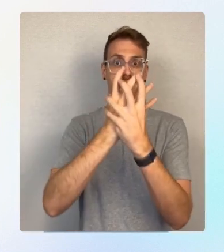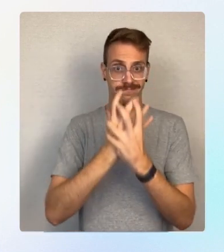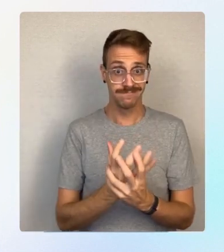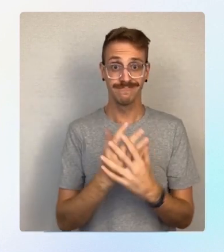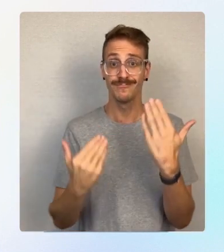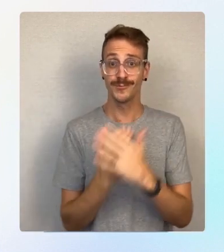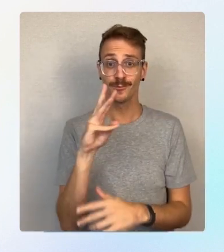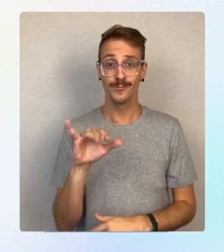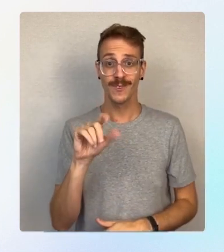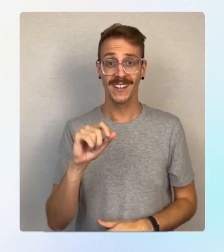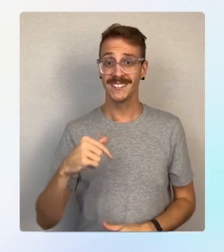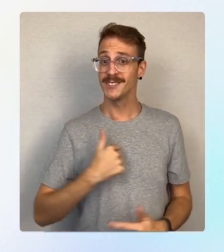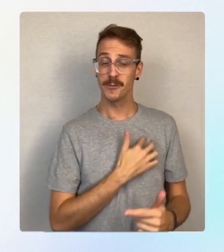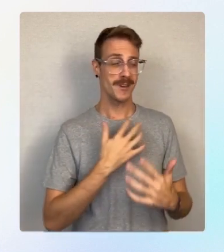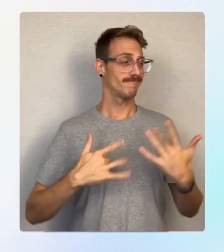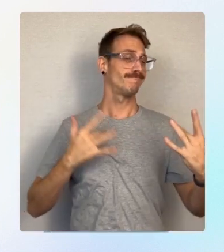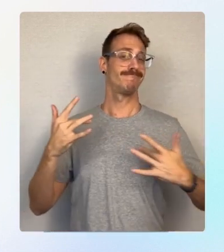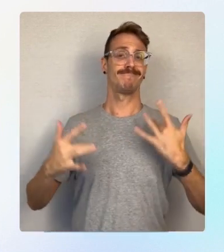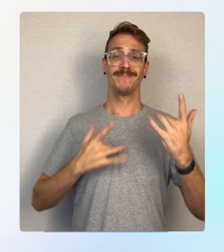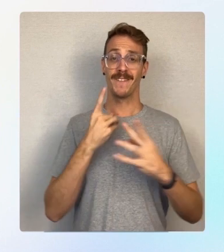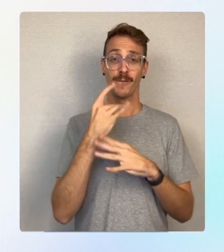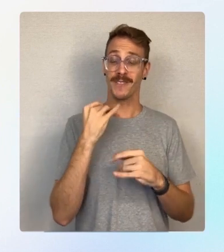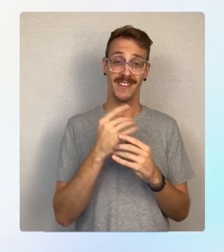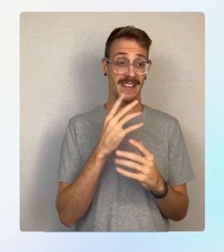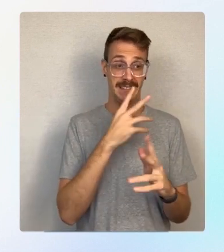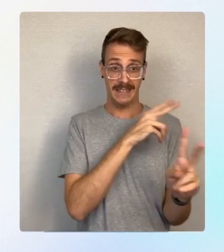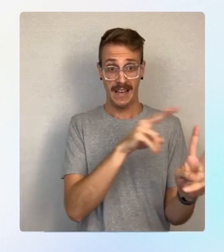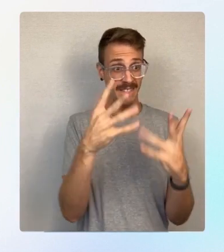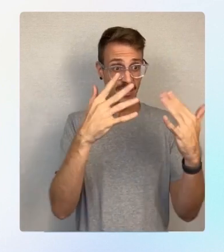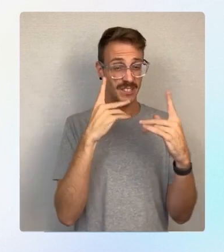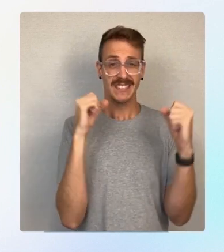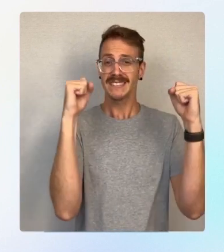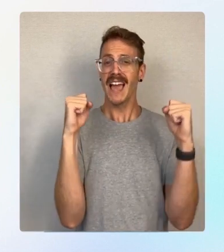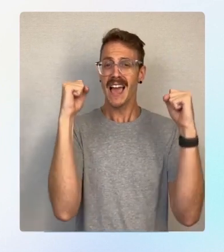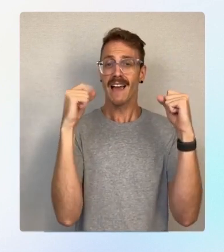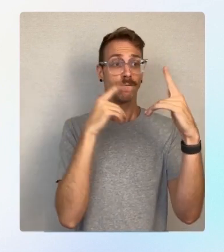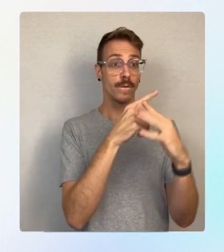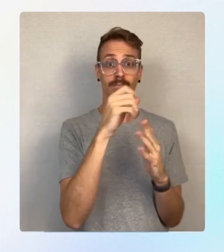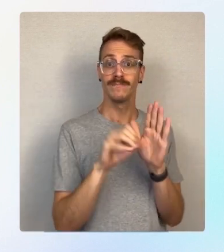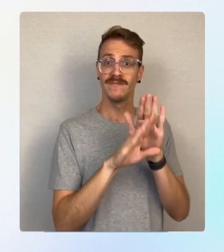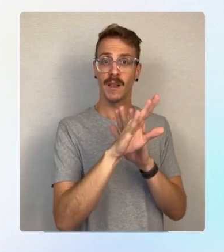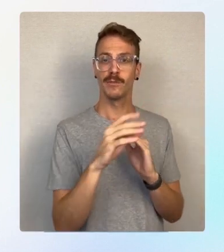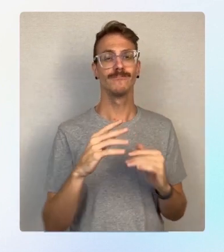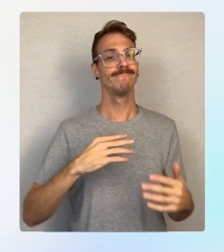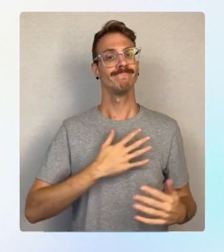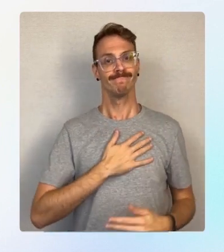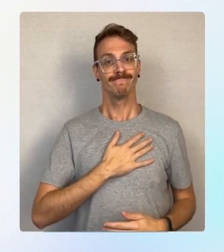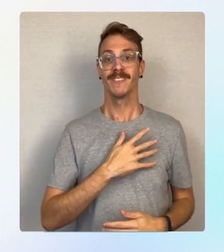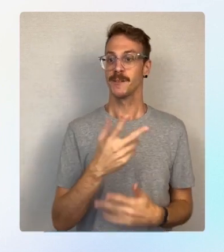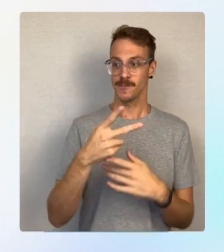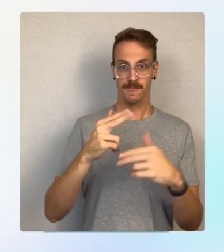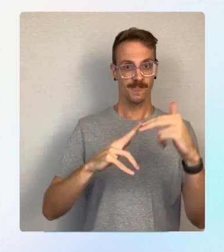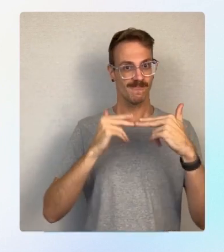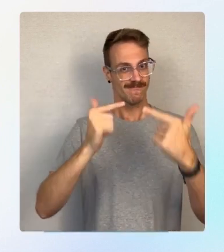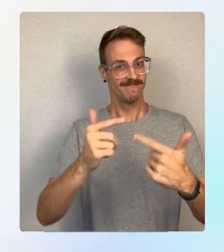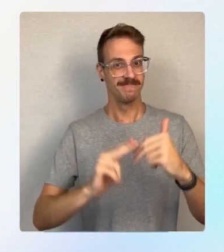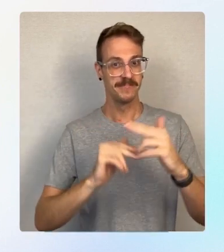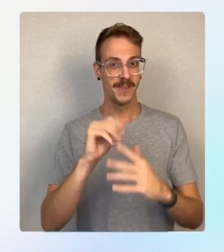We are excited by the enthusiastic support we have already seen from developers building Mixed Reality experiences.